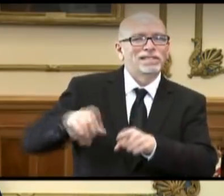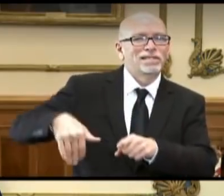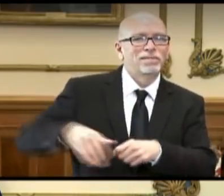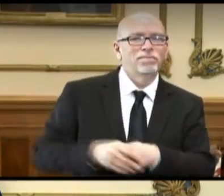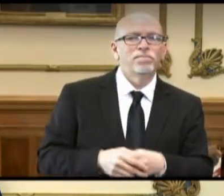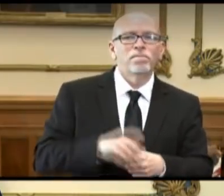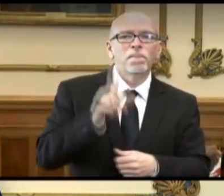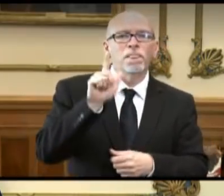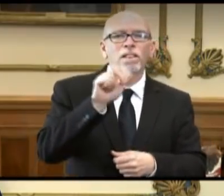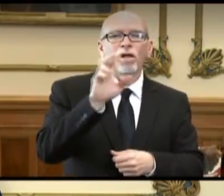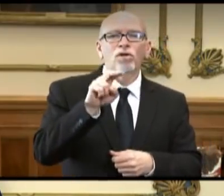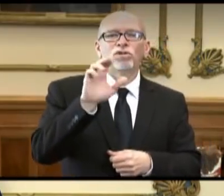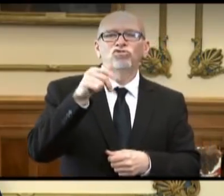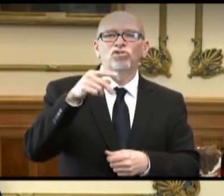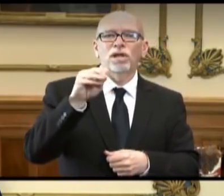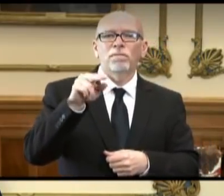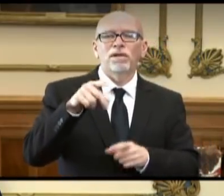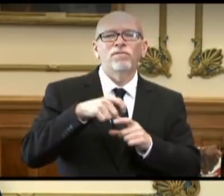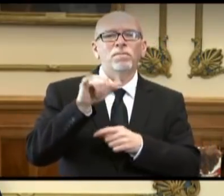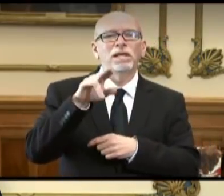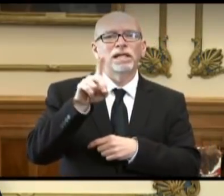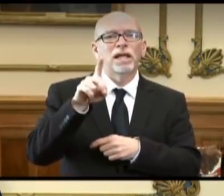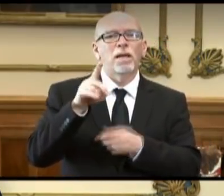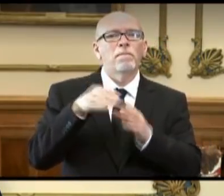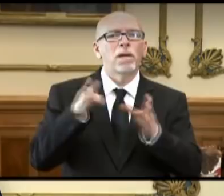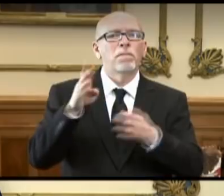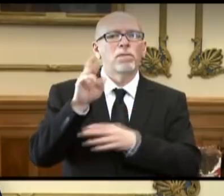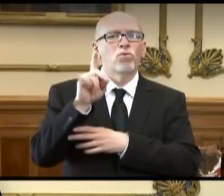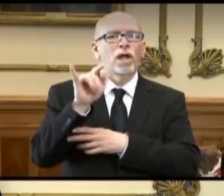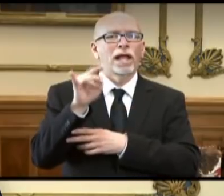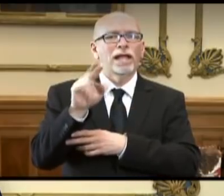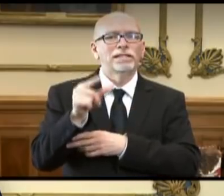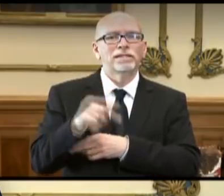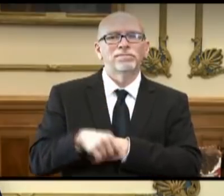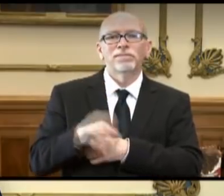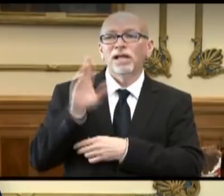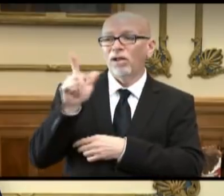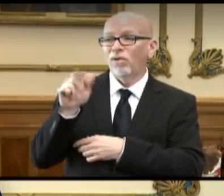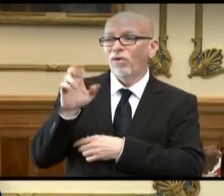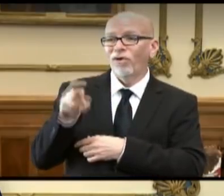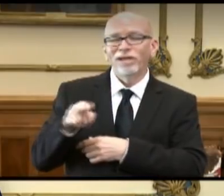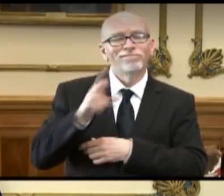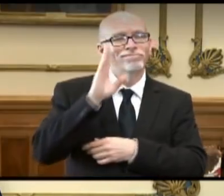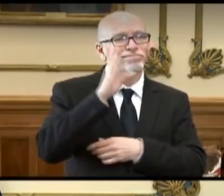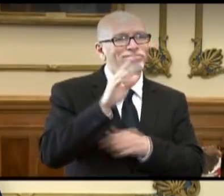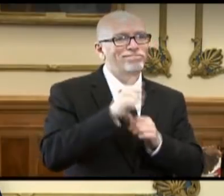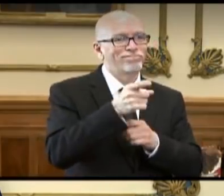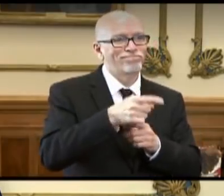I REALLY HESITATE TO ENCOURAGE PEOPLE TO DO A LOT OF TESTING TO SEE IF THEY ARE IMMUNE AT THIS POINT IN TIME.